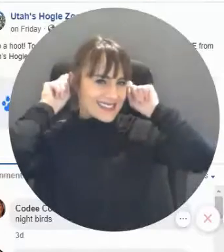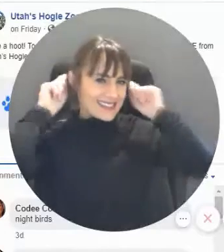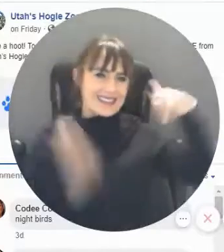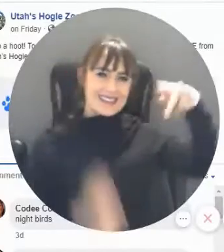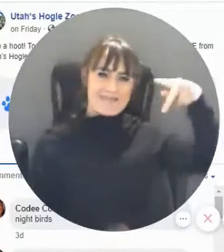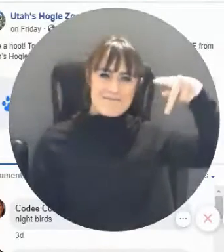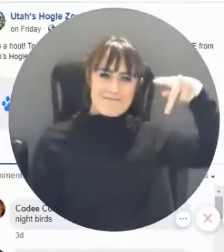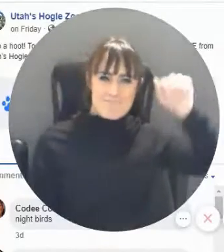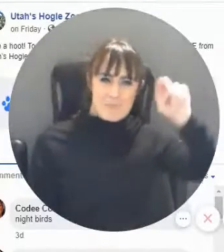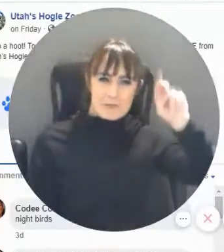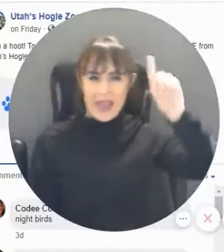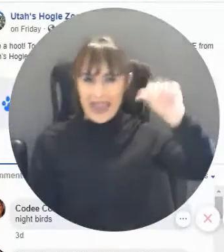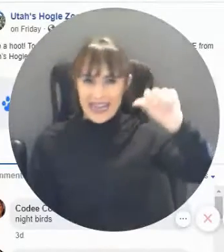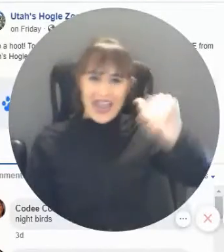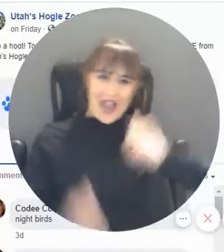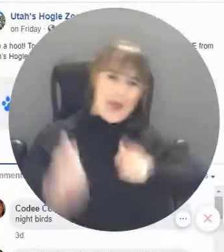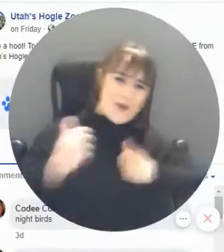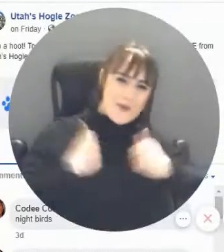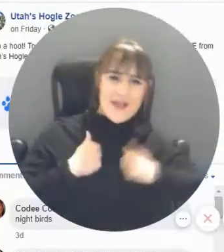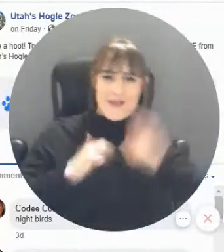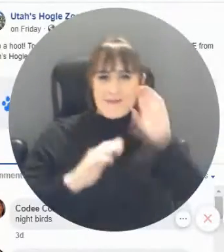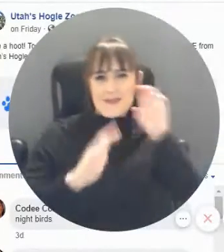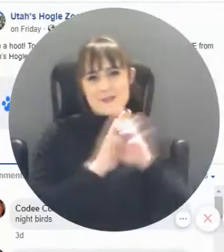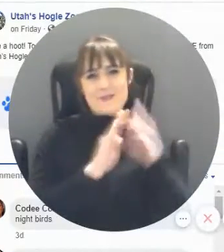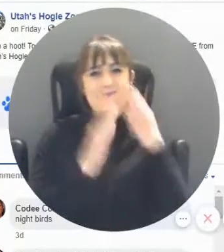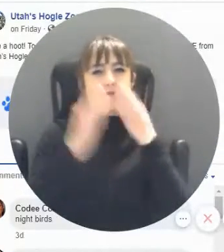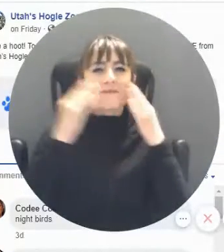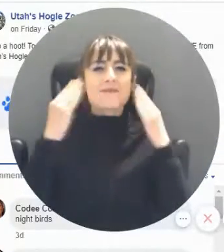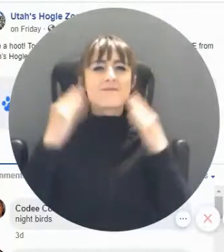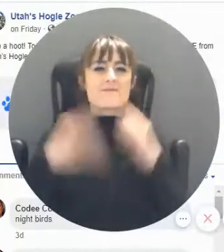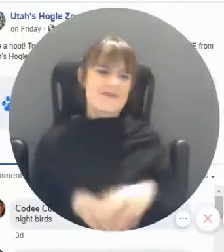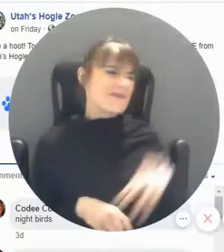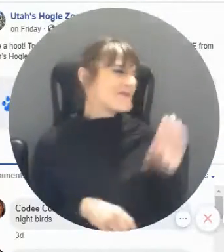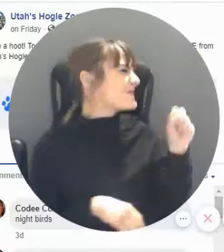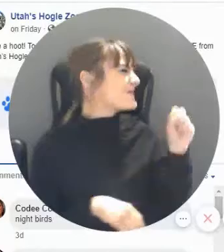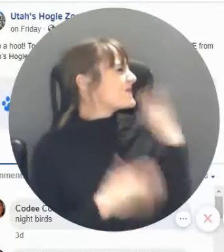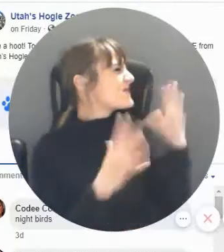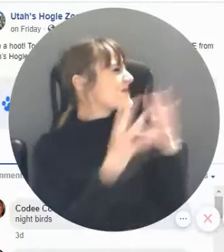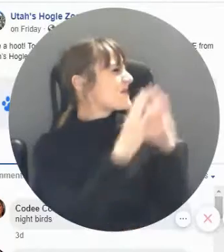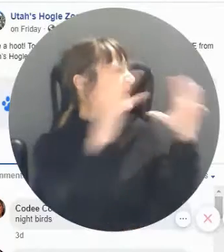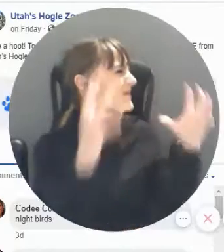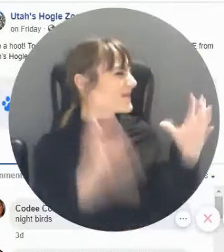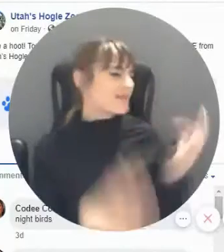Brad: Yes. Autumn: Thank you so much for that! Brad: Thank you zoo volunteers!